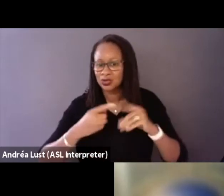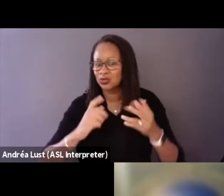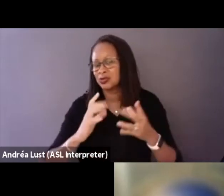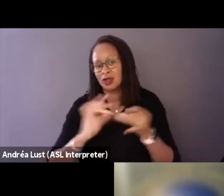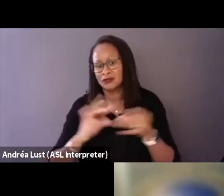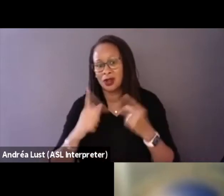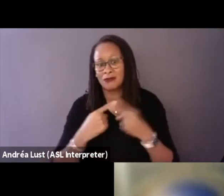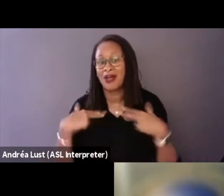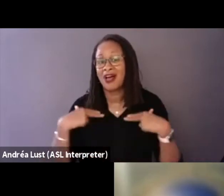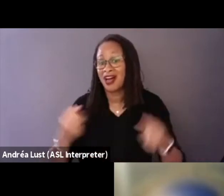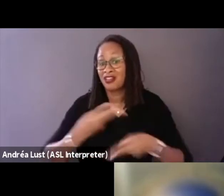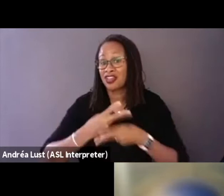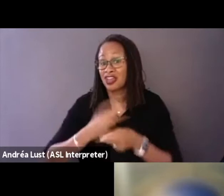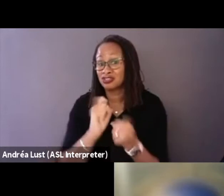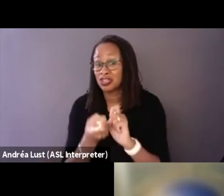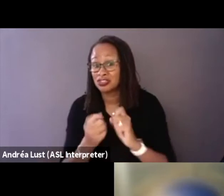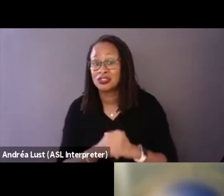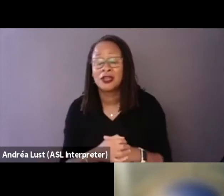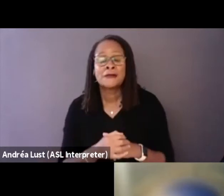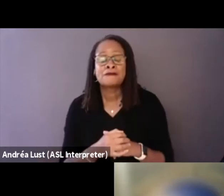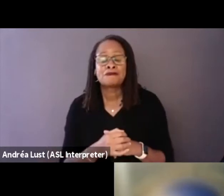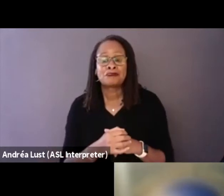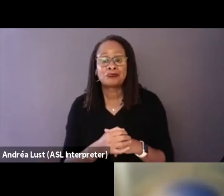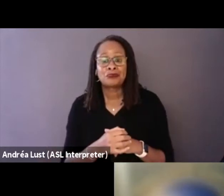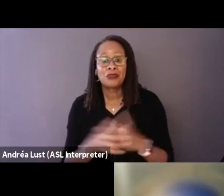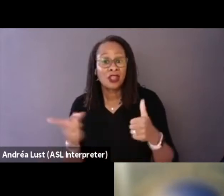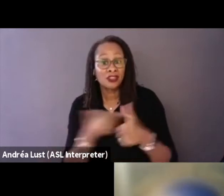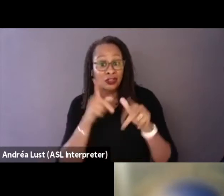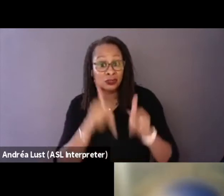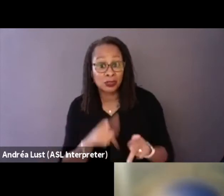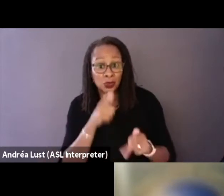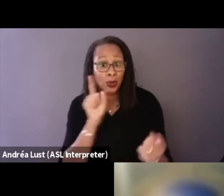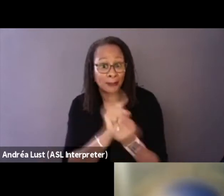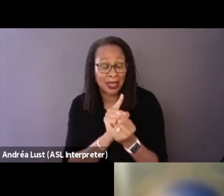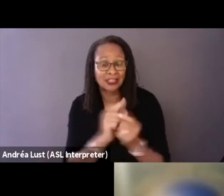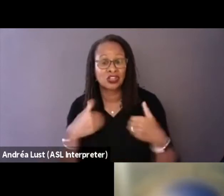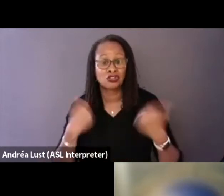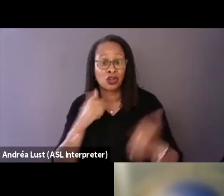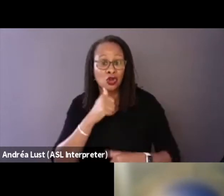And so we did that project, and one of the first people that we met was a young girl who had been shot outside her middle school